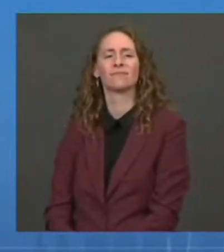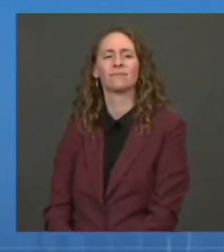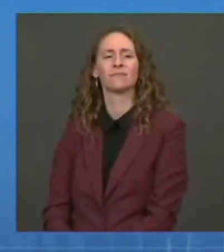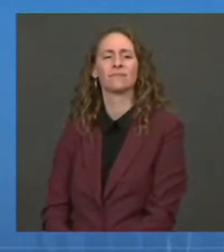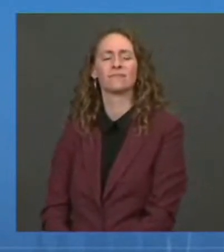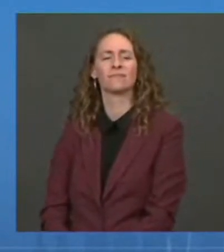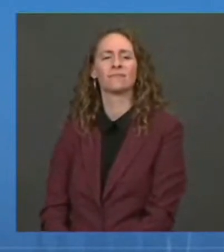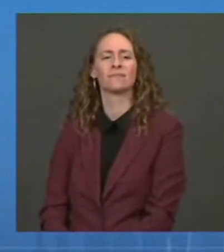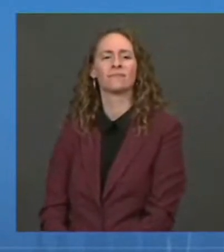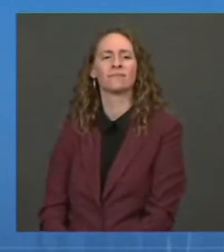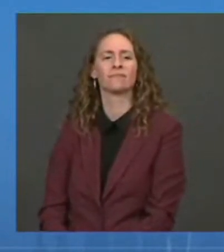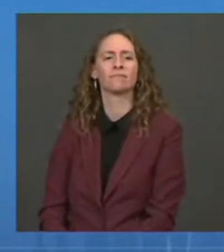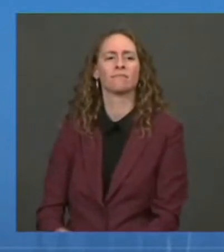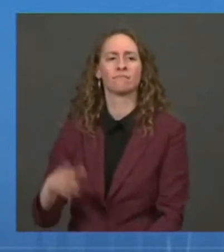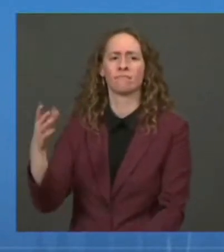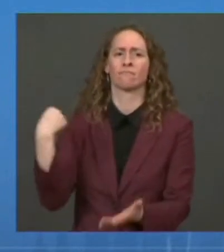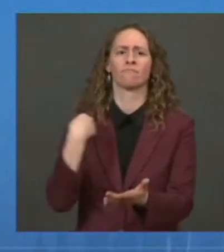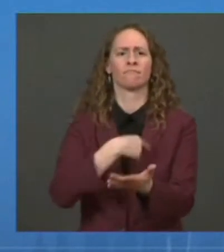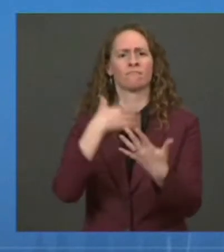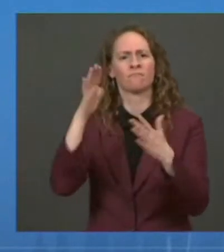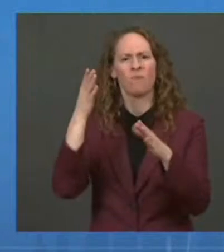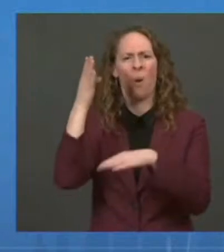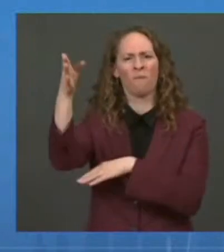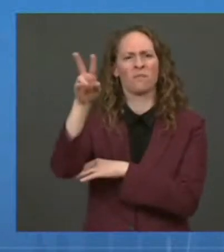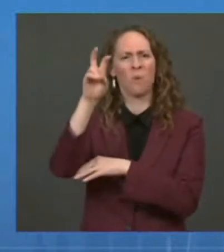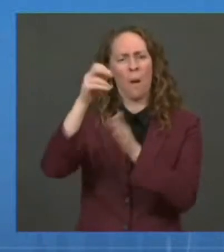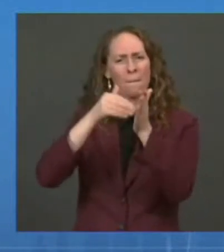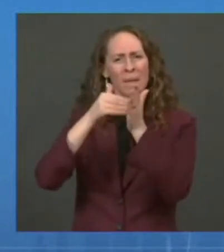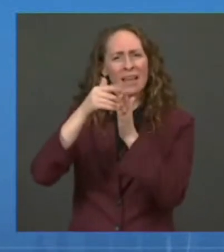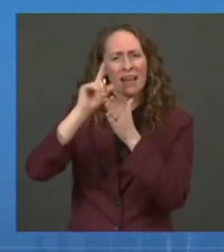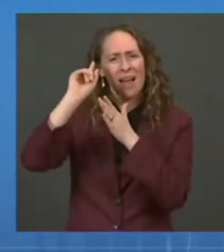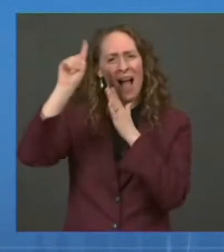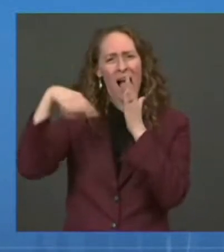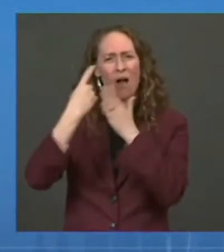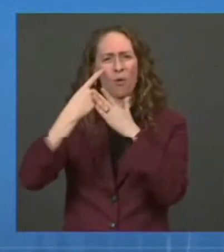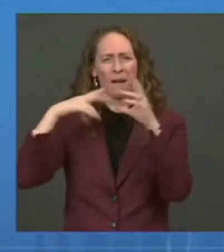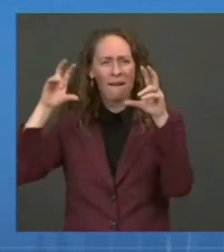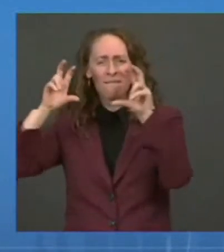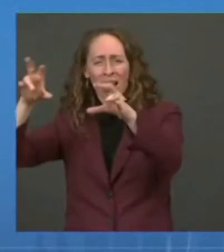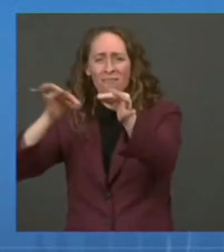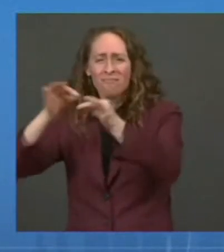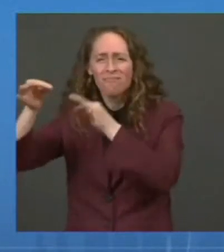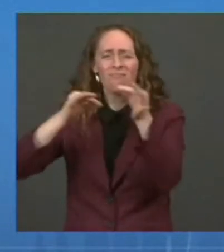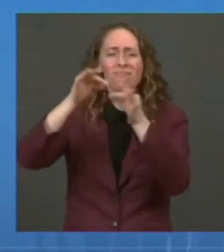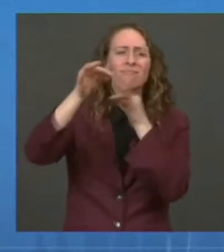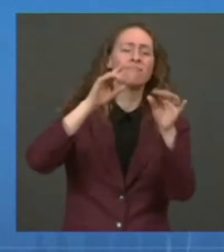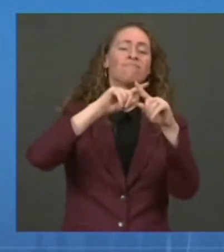TOGETHER THE MRC HAS DEDICATED MORE THAN 2 MILLION HOURS TO